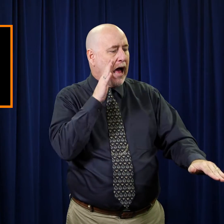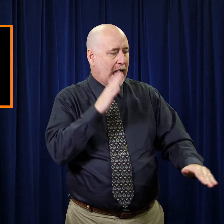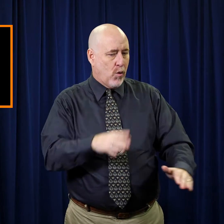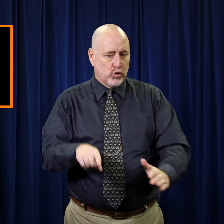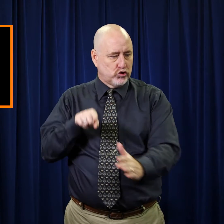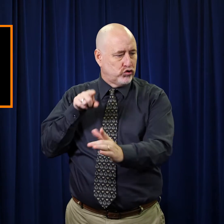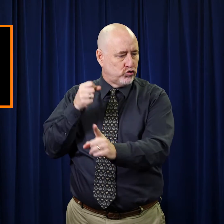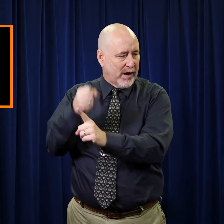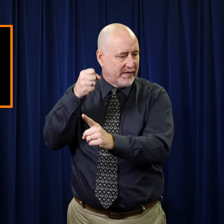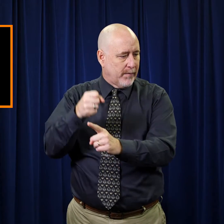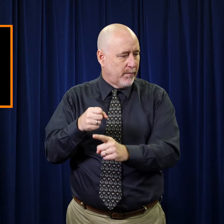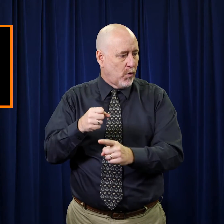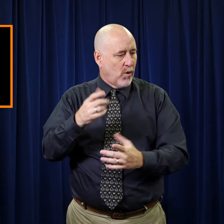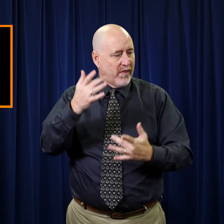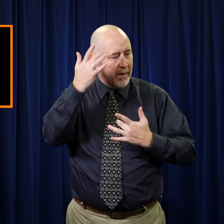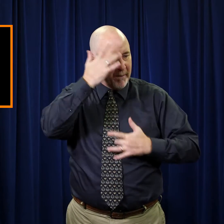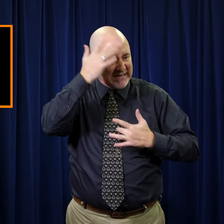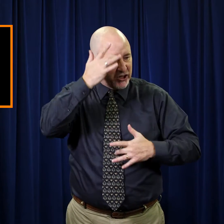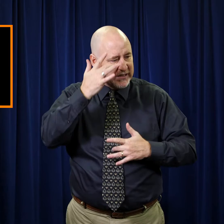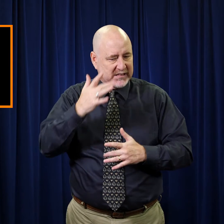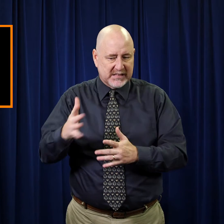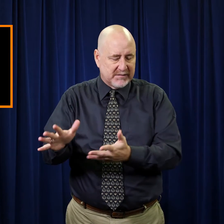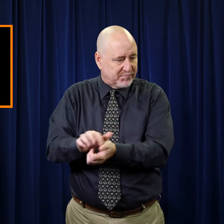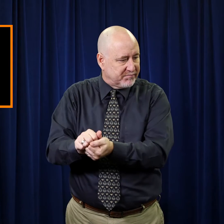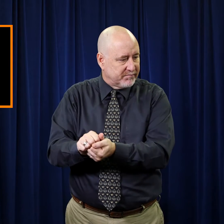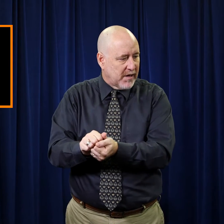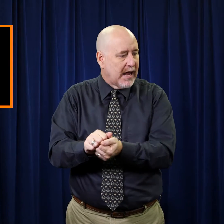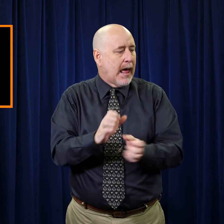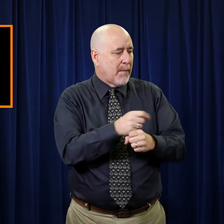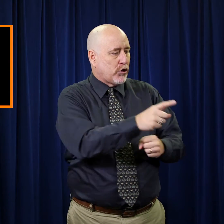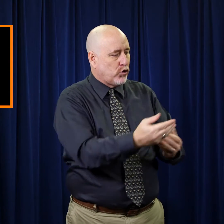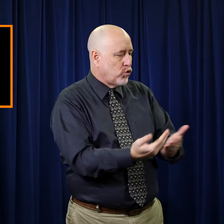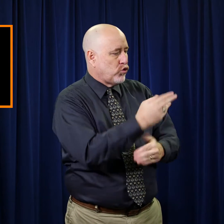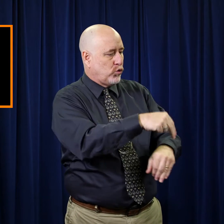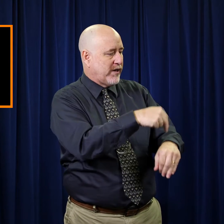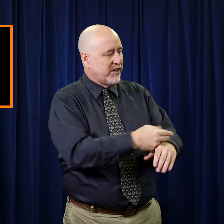"I will strike them with the pestilence and disinherit them and I'll make of you